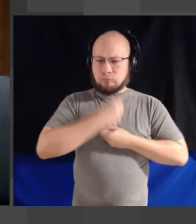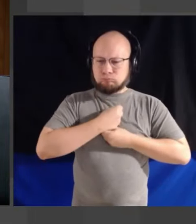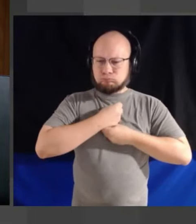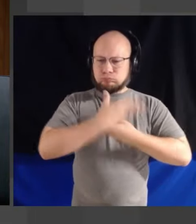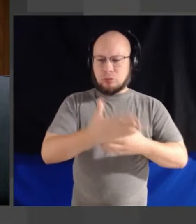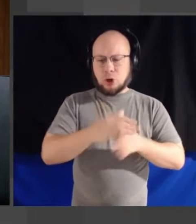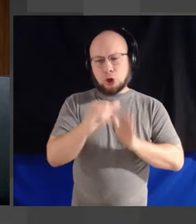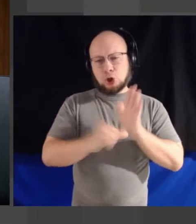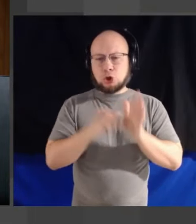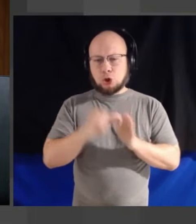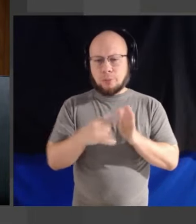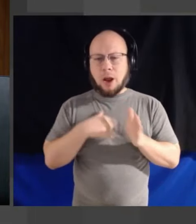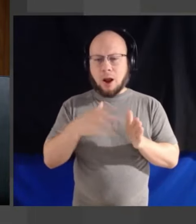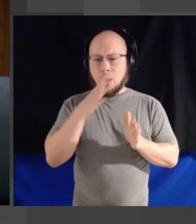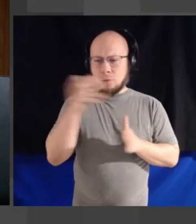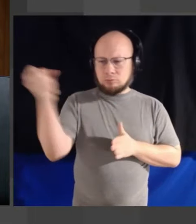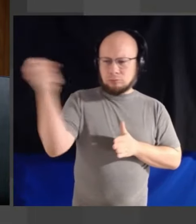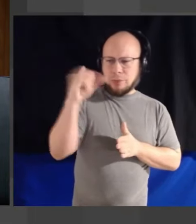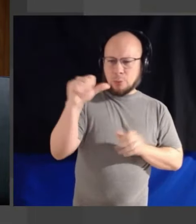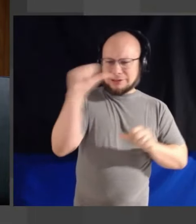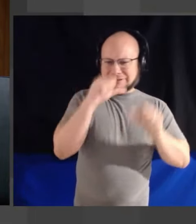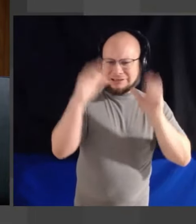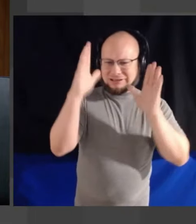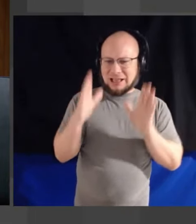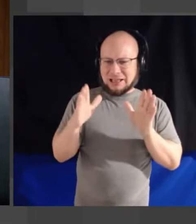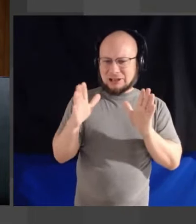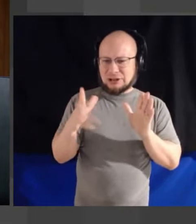CANNOT STOP WITH ME.